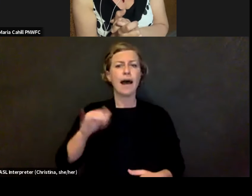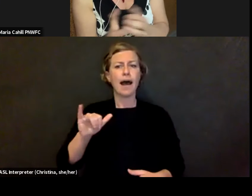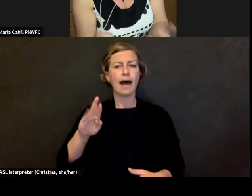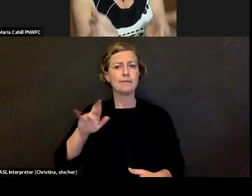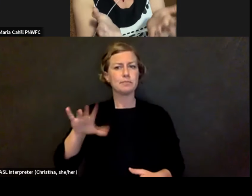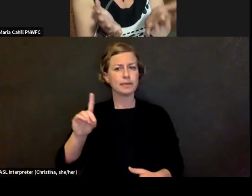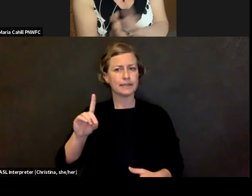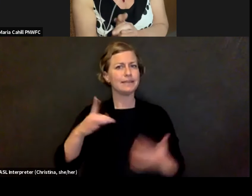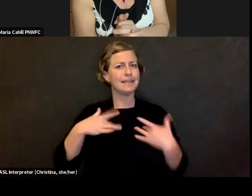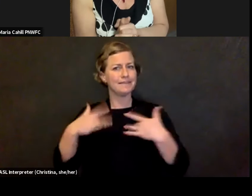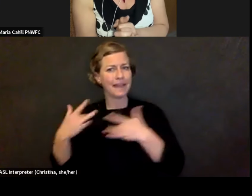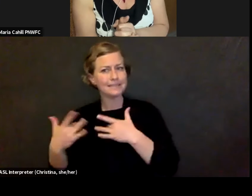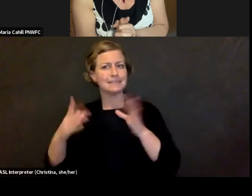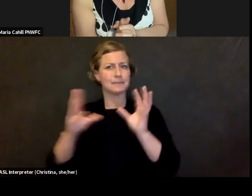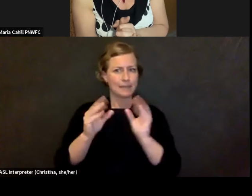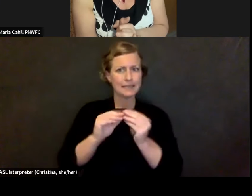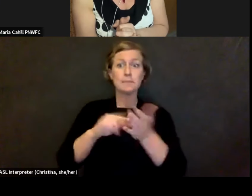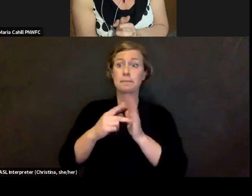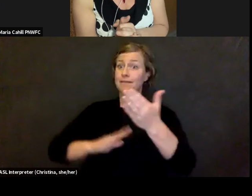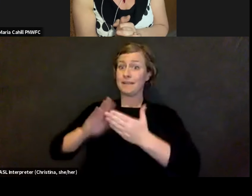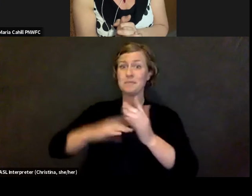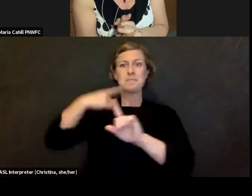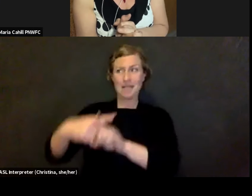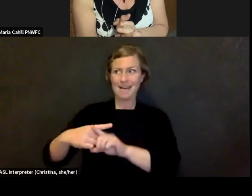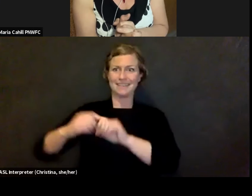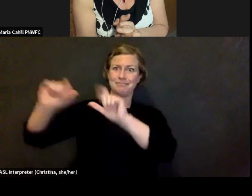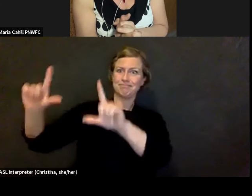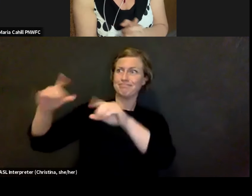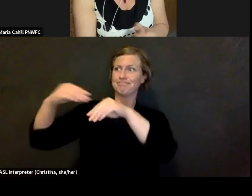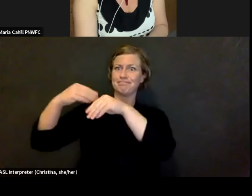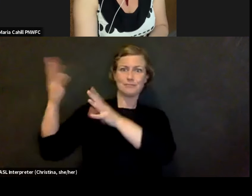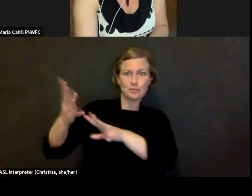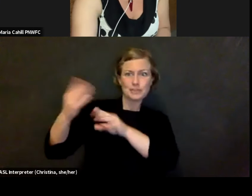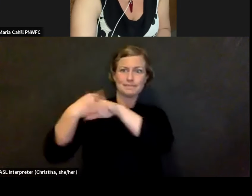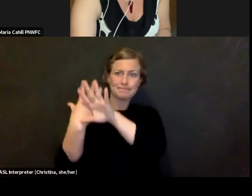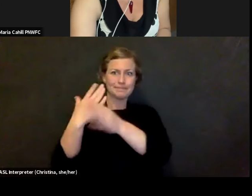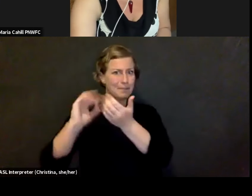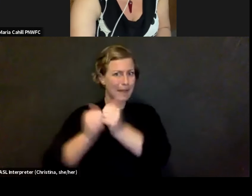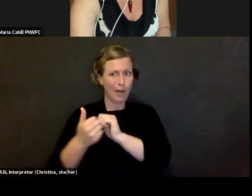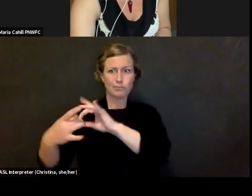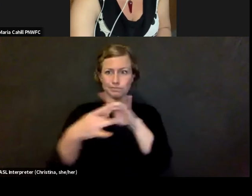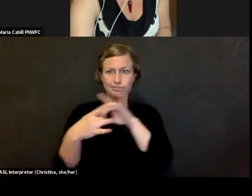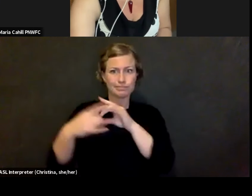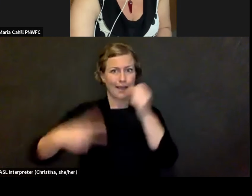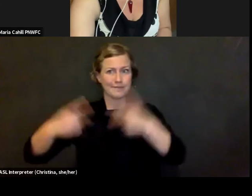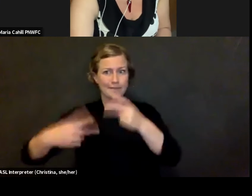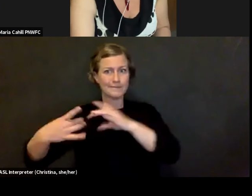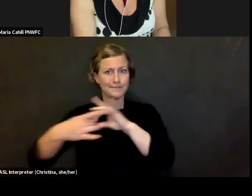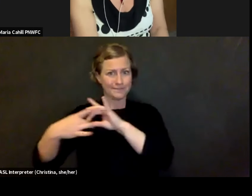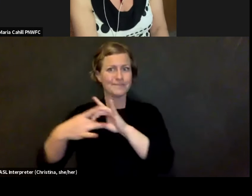So I think moving forward we'll be doing hybrid events and